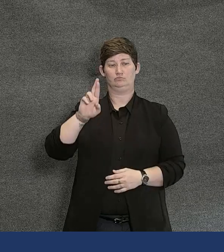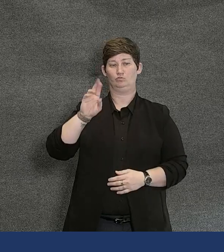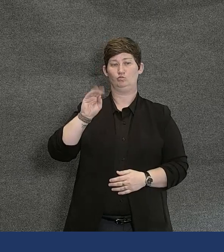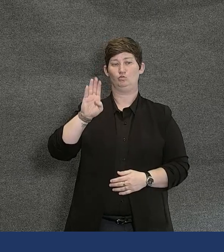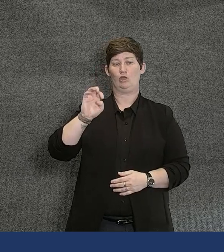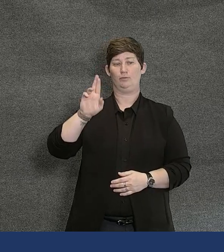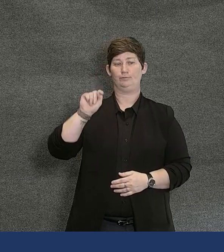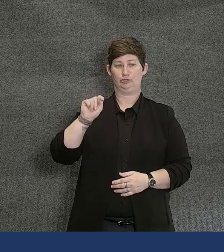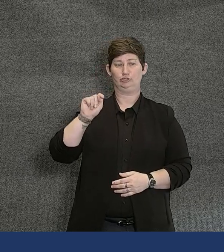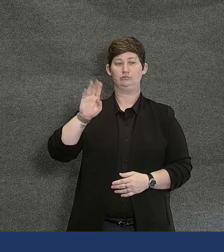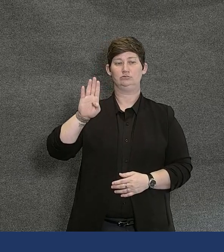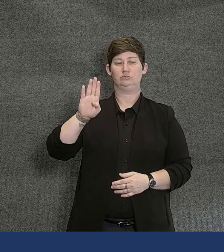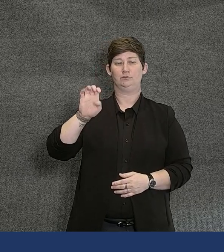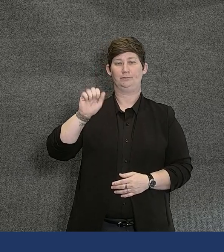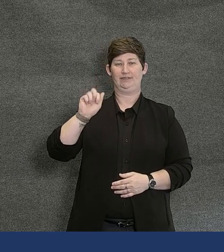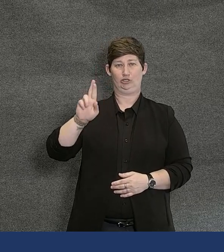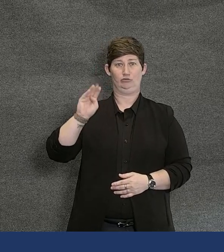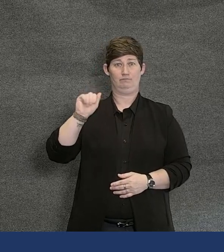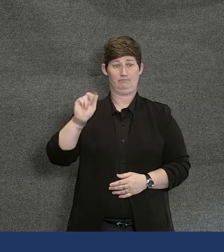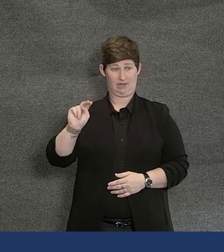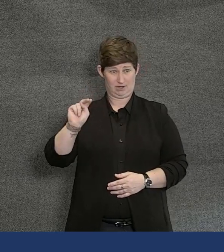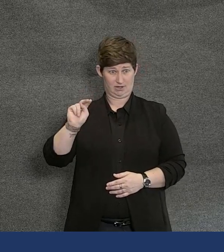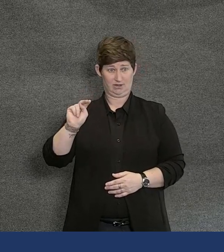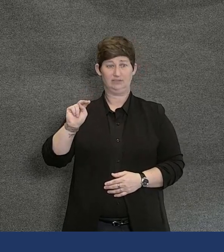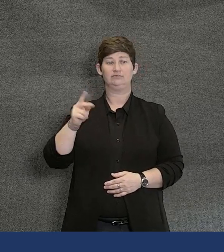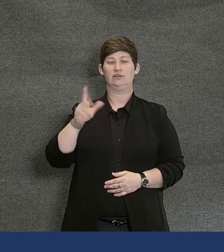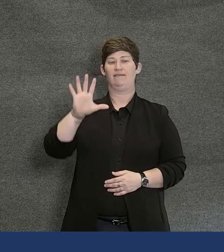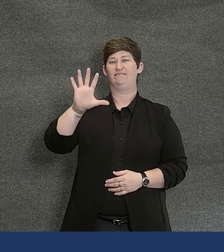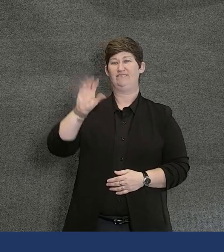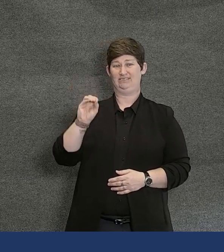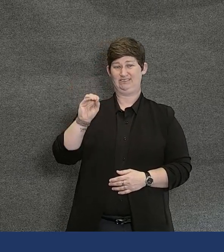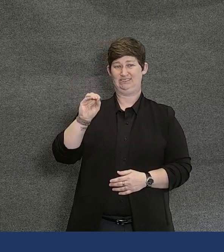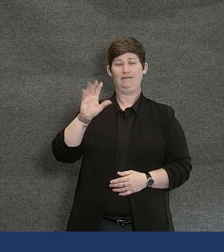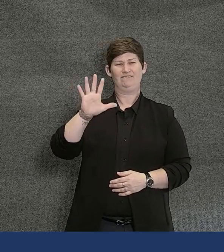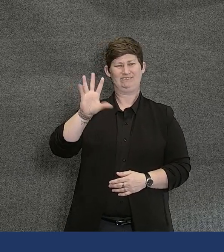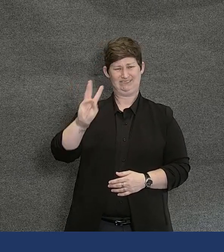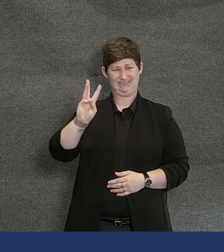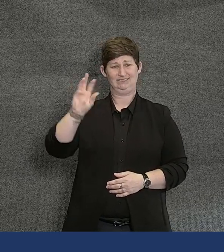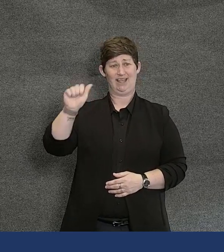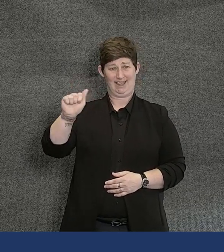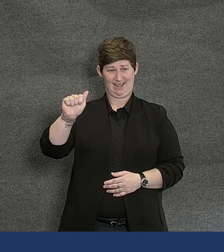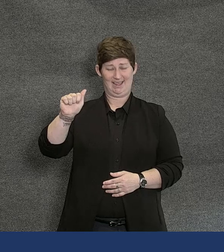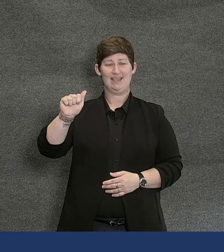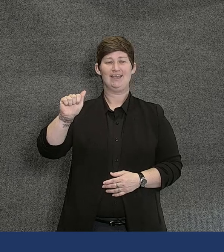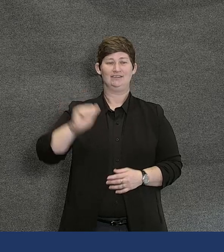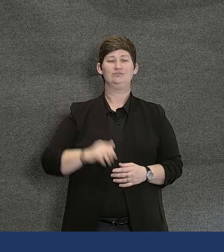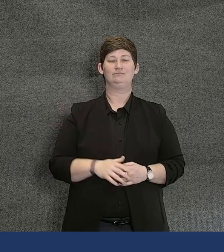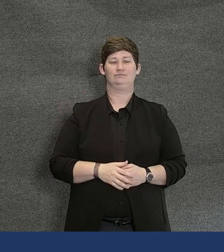He is from District 56A, and Google told me Apple Valley.